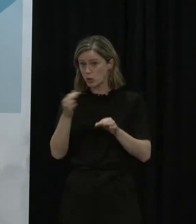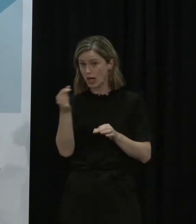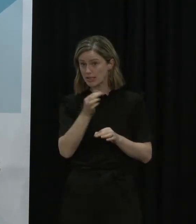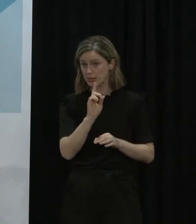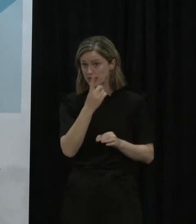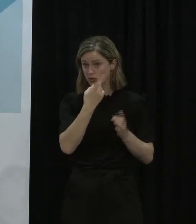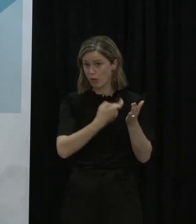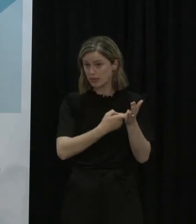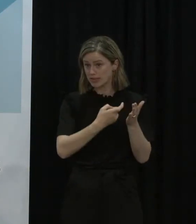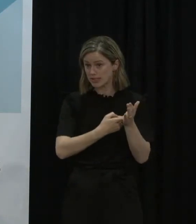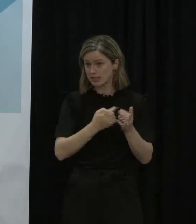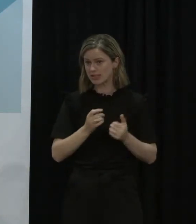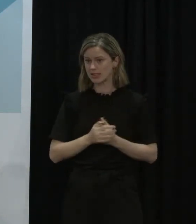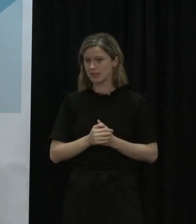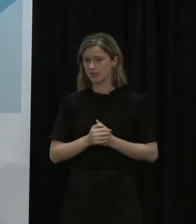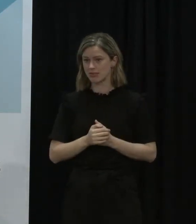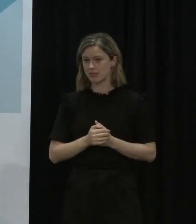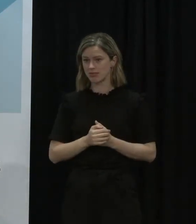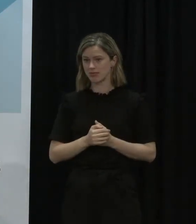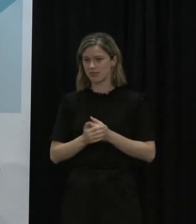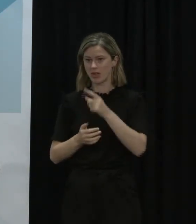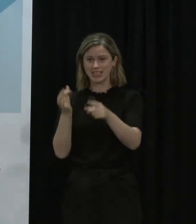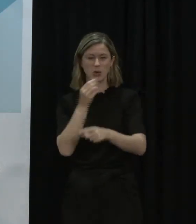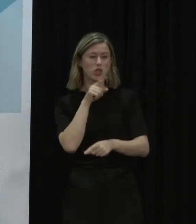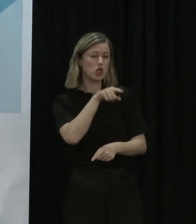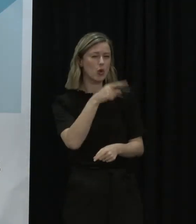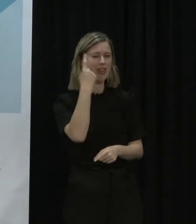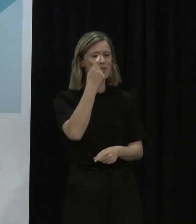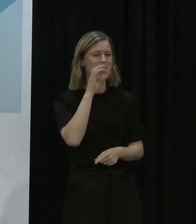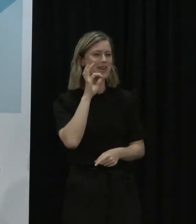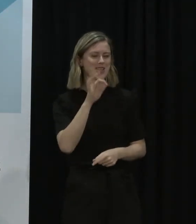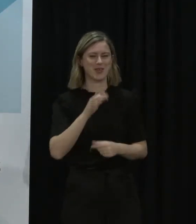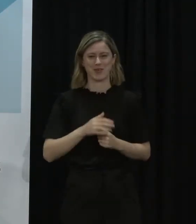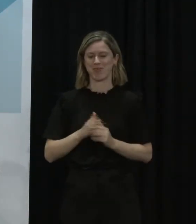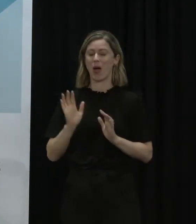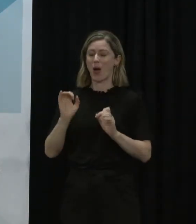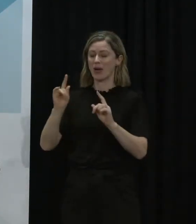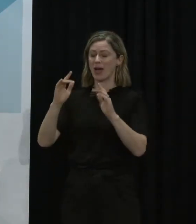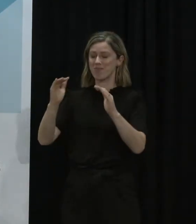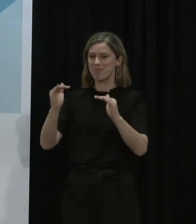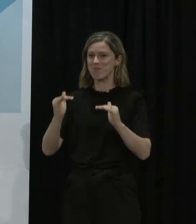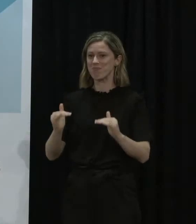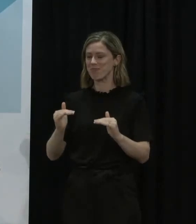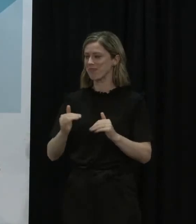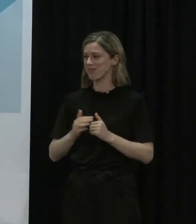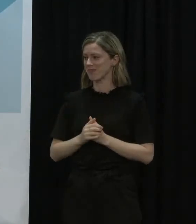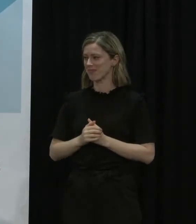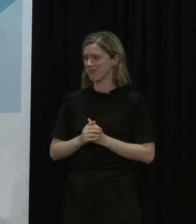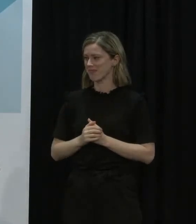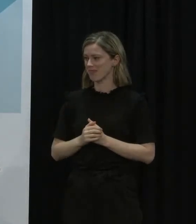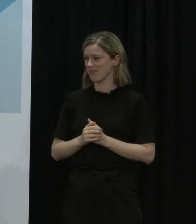Party are not something I would turn my mind to. Did you have any questions for Minister Robertson